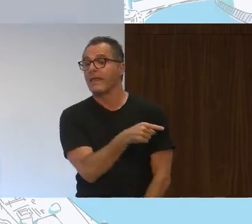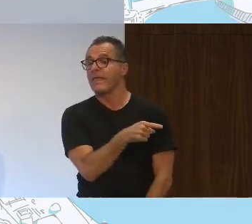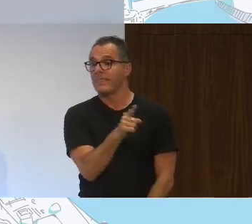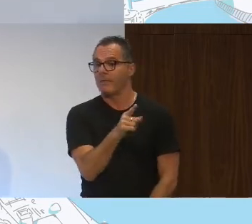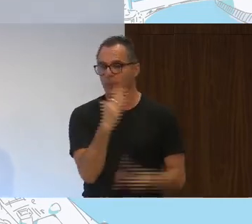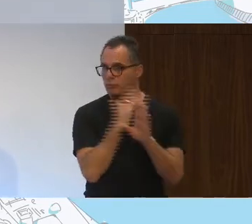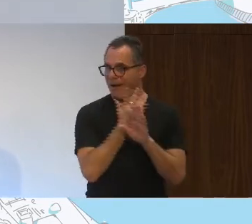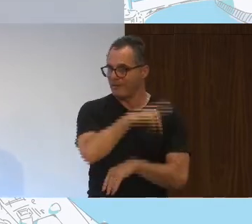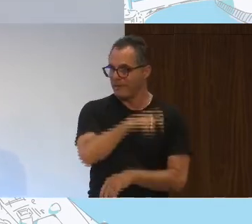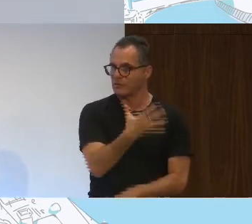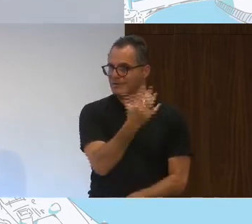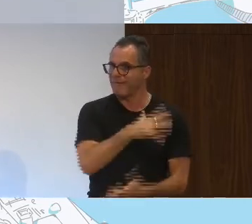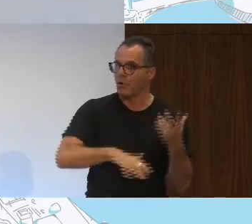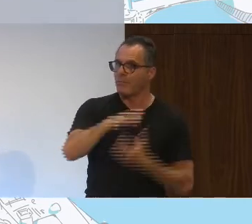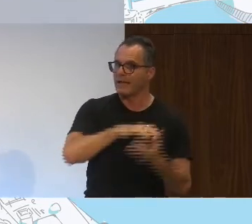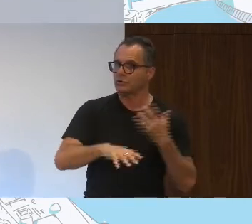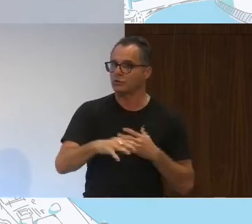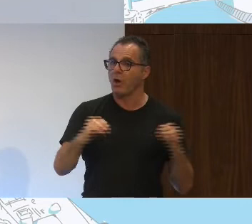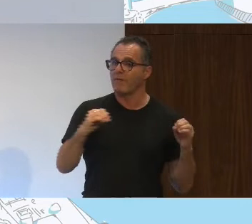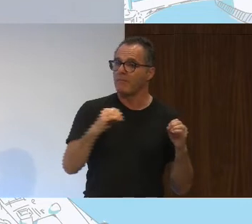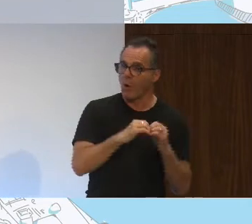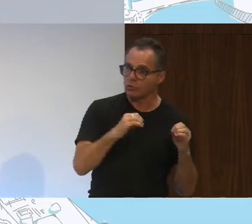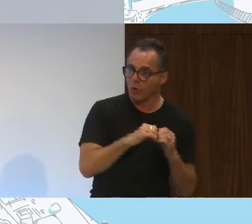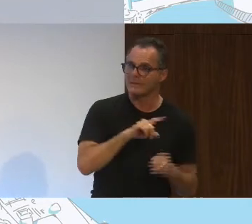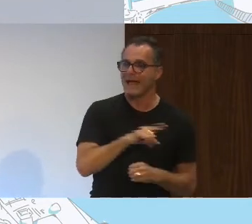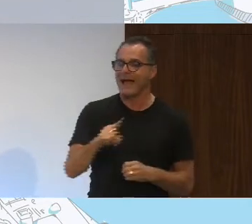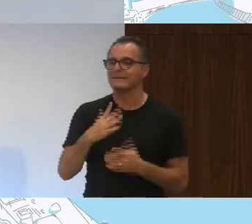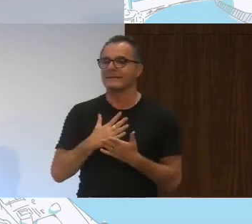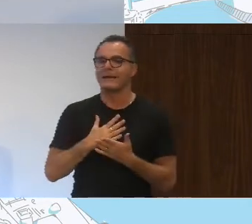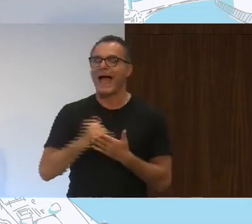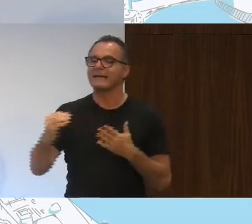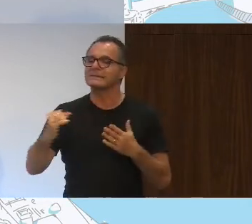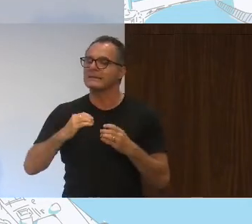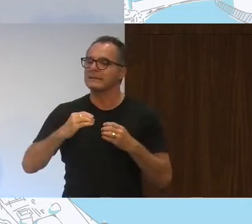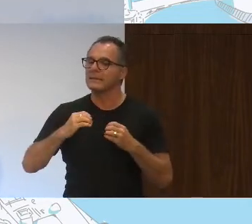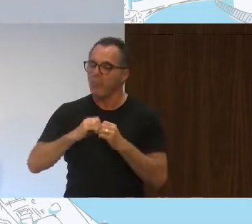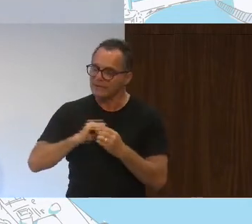who have a combination of Botox and antibody therapy. This is popular in the States.